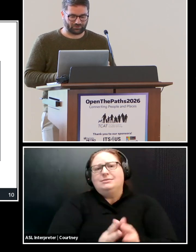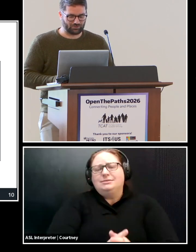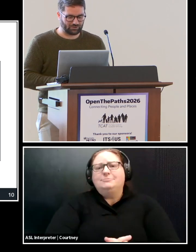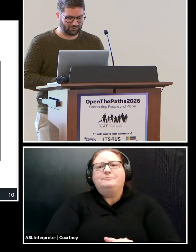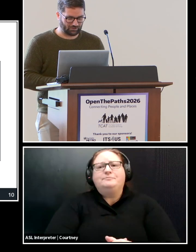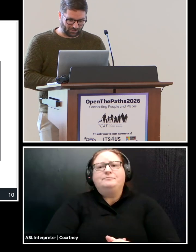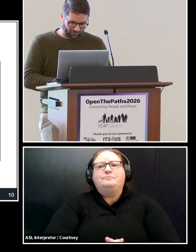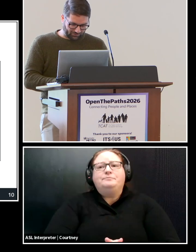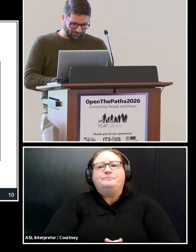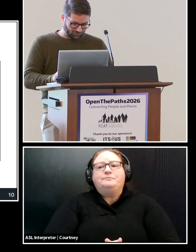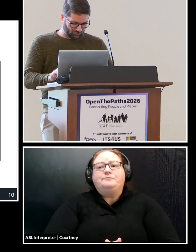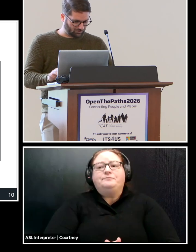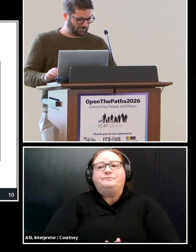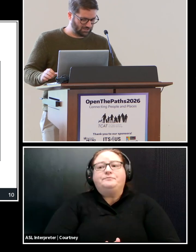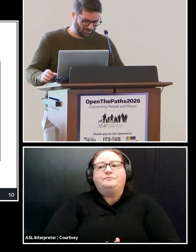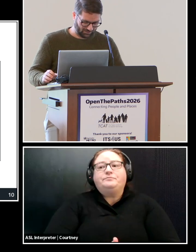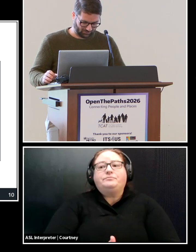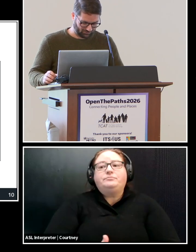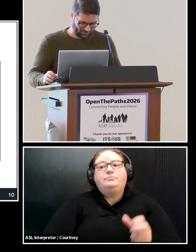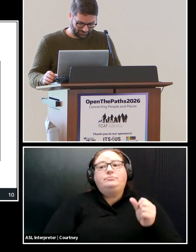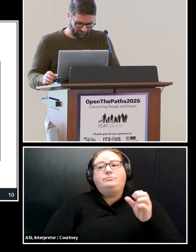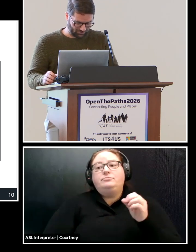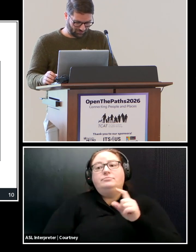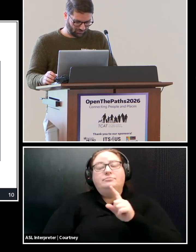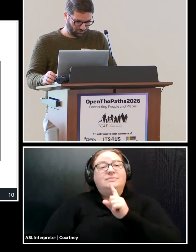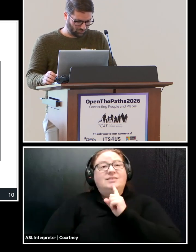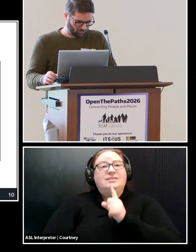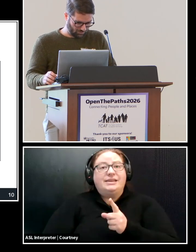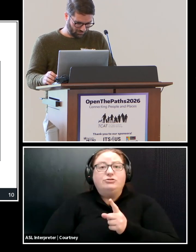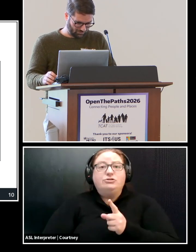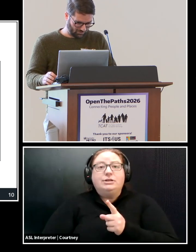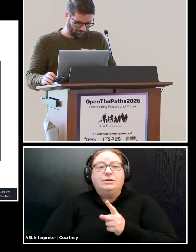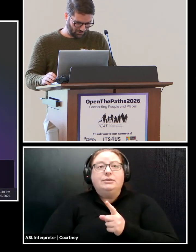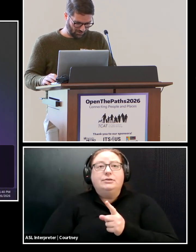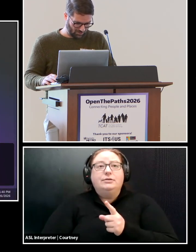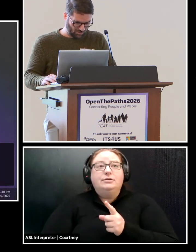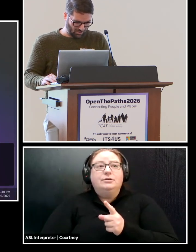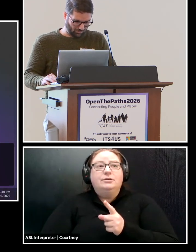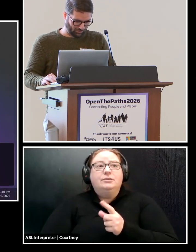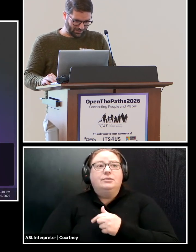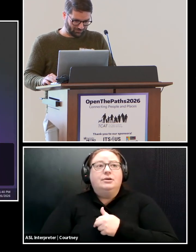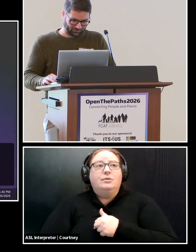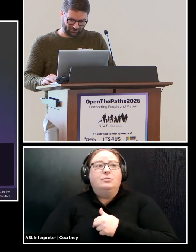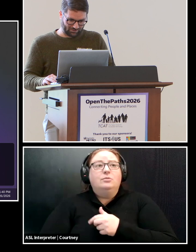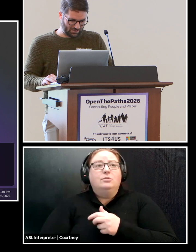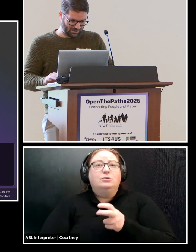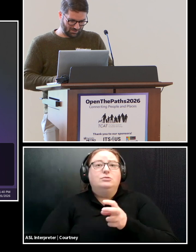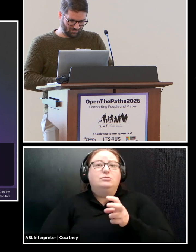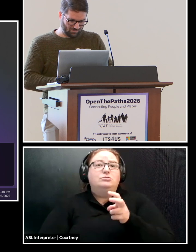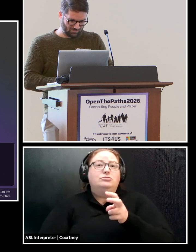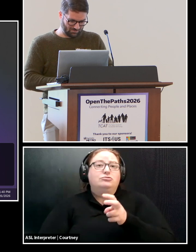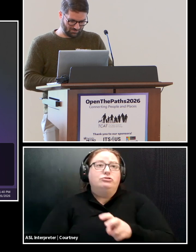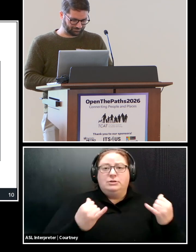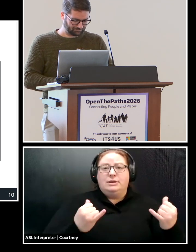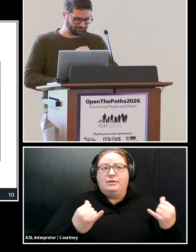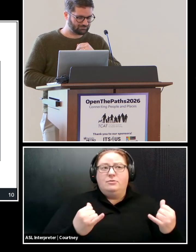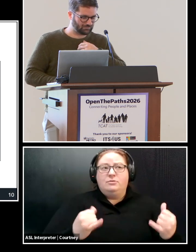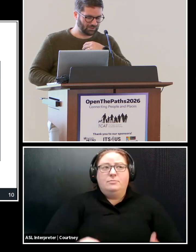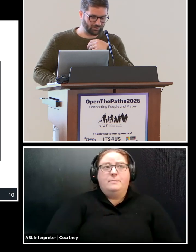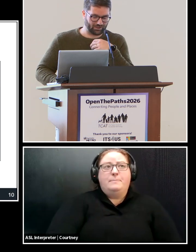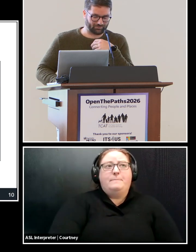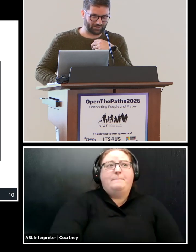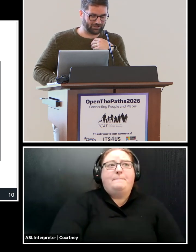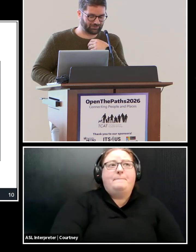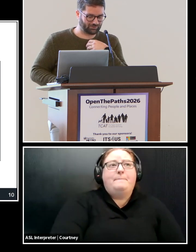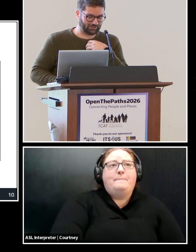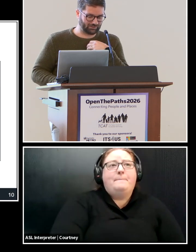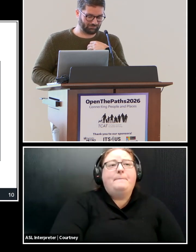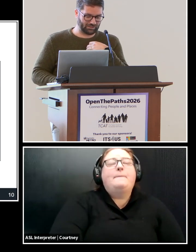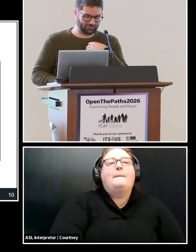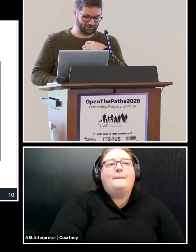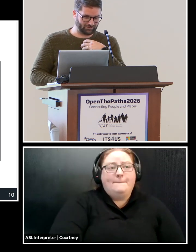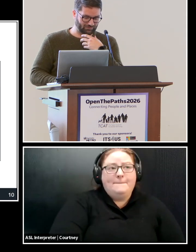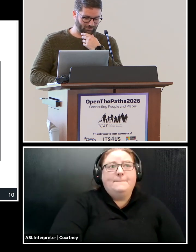so you can essentially uh I'll transition to the browser now. Okay. Uh, so the interface of